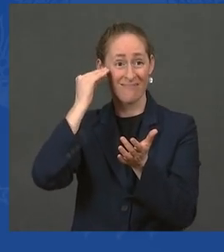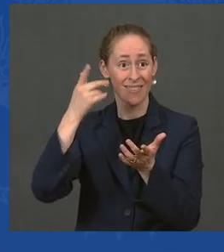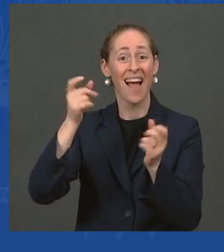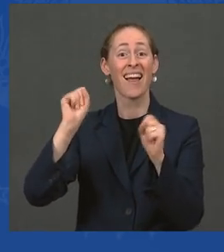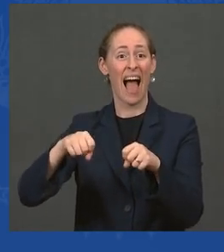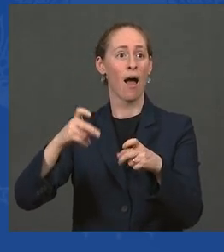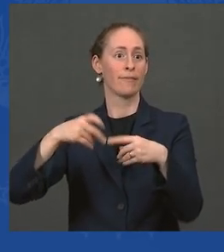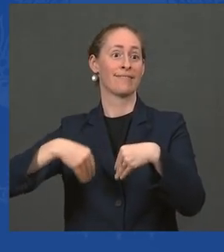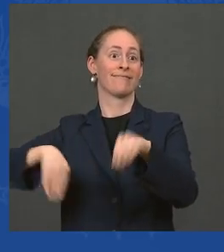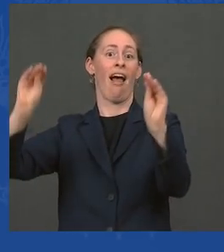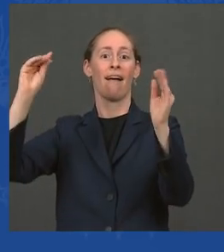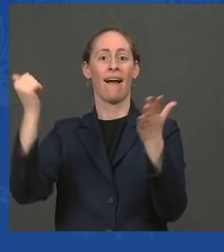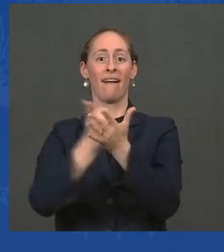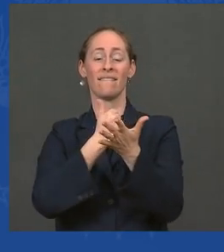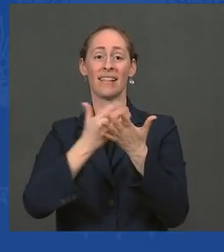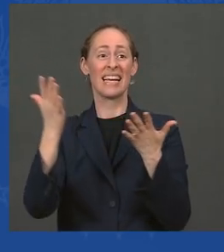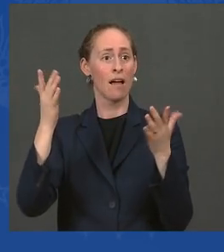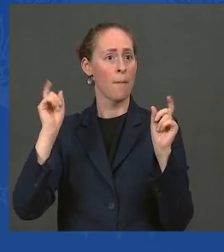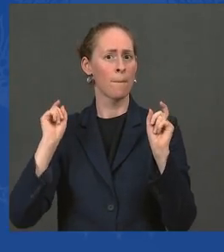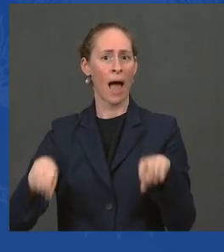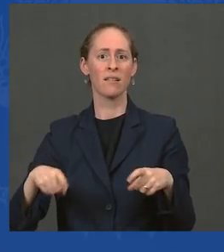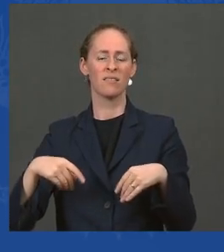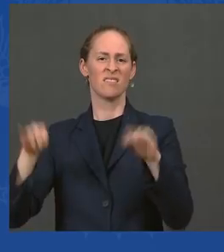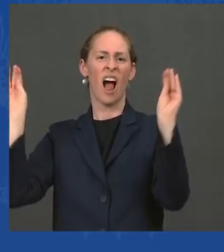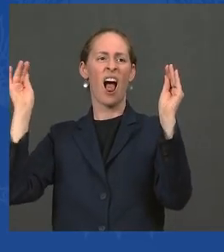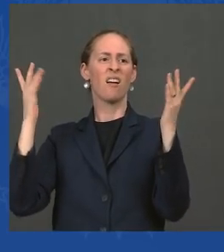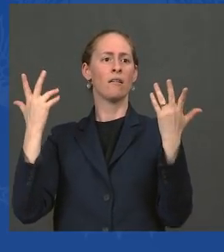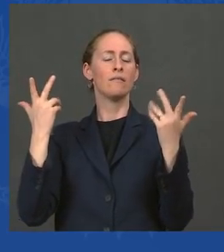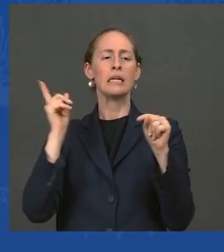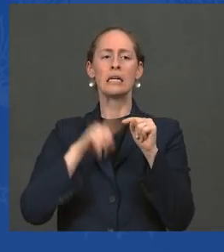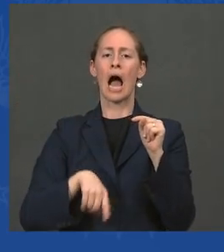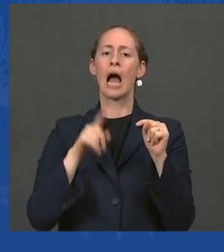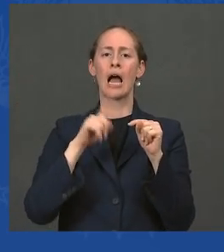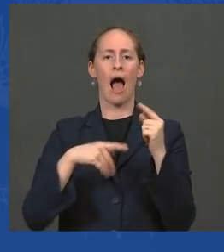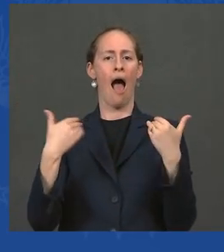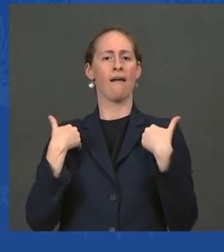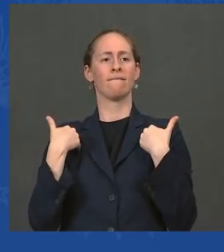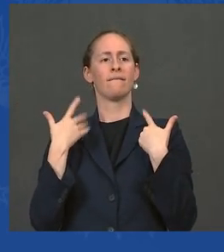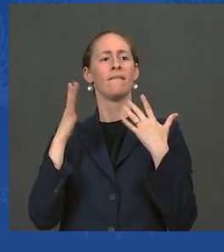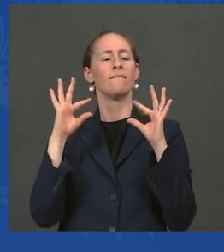You can't have any private property. You have to empty your bank account.